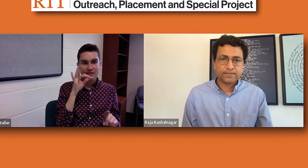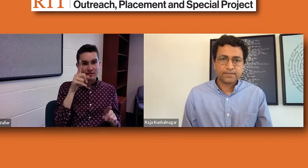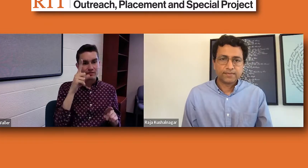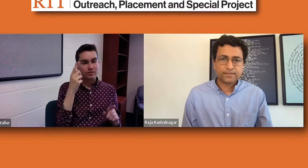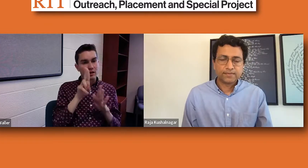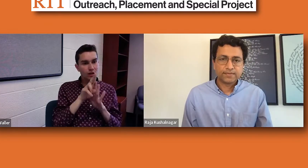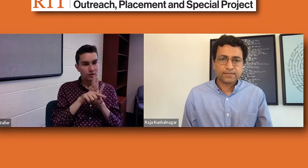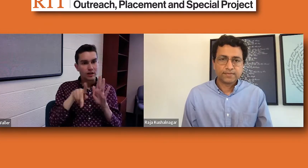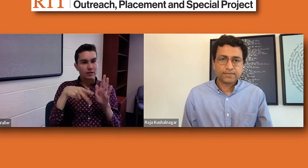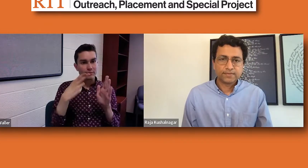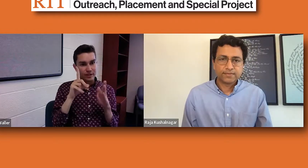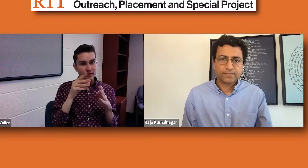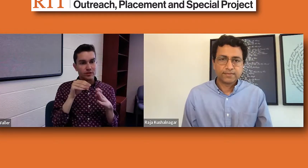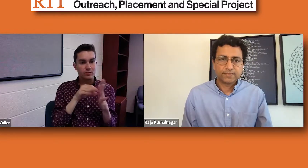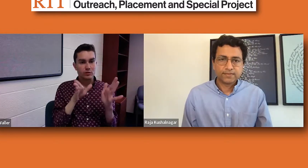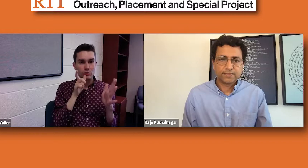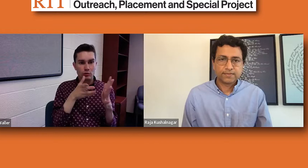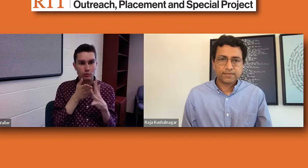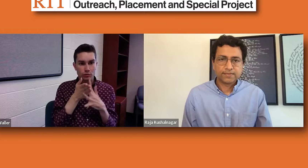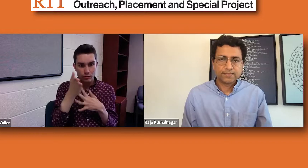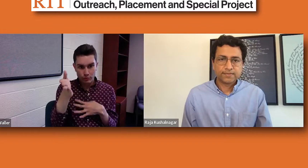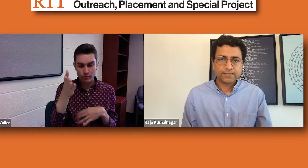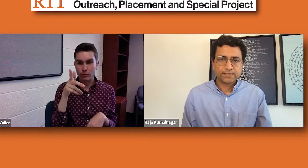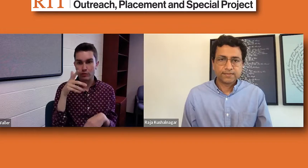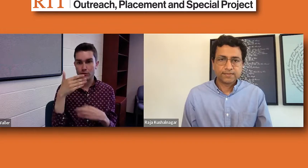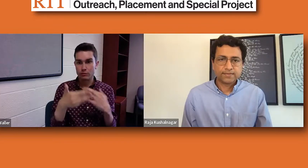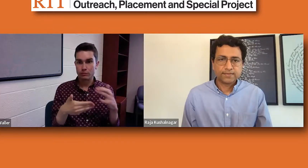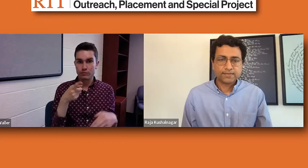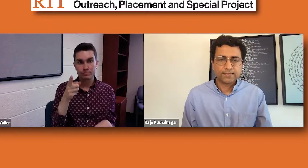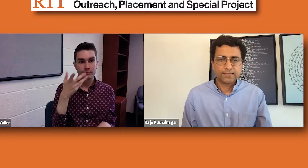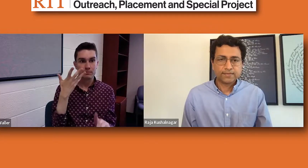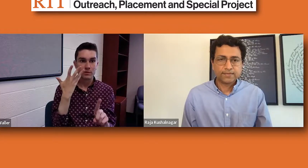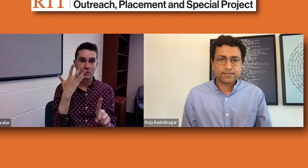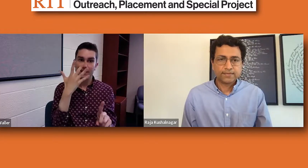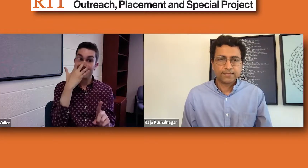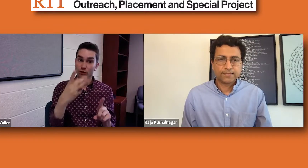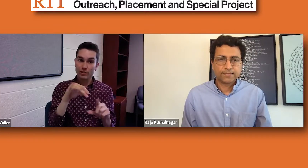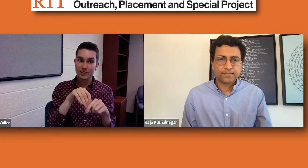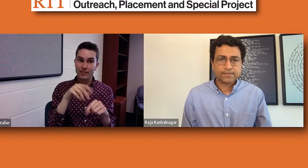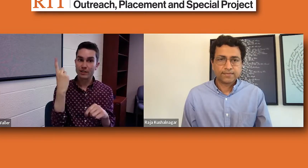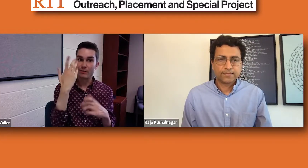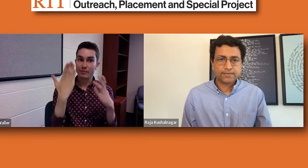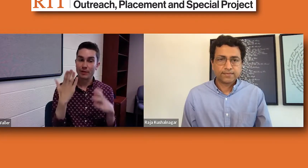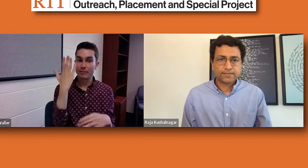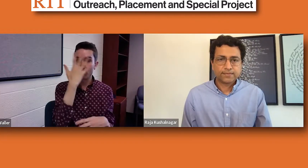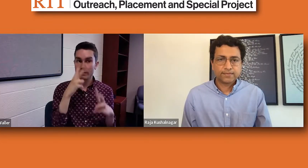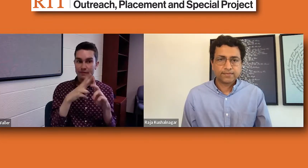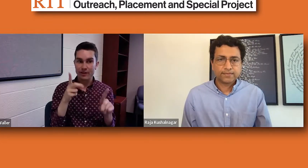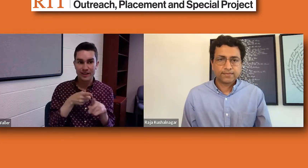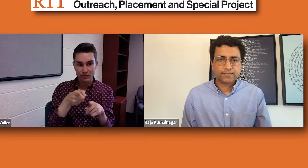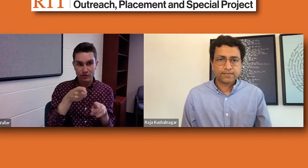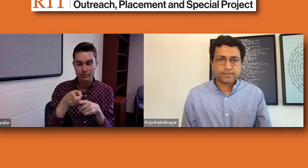I think you've talked about this a little bit before, but you have some undergraduate as well as PhD students who have gone through this.